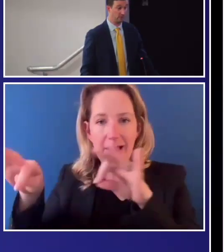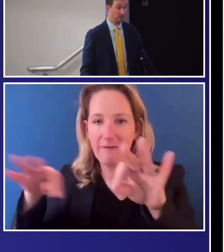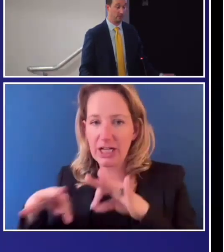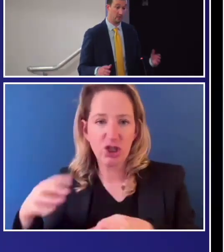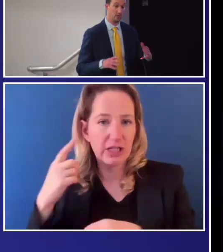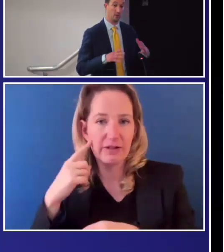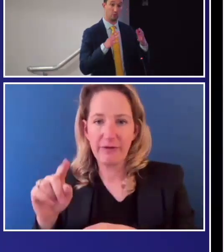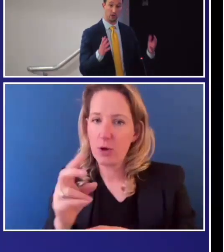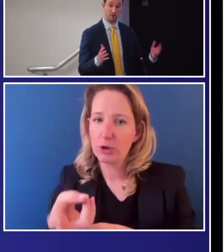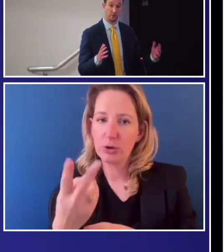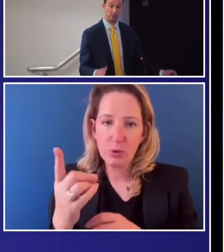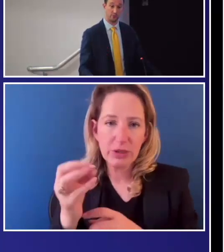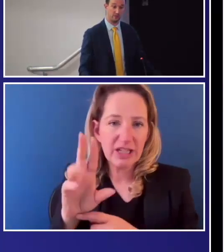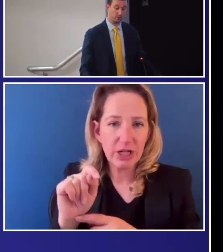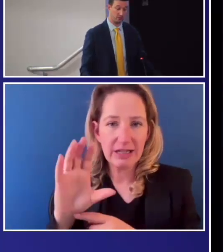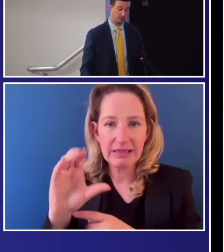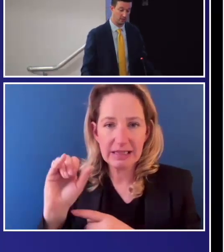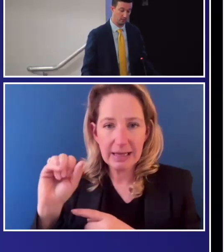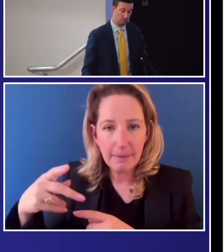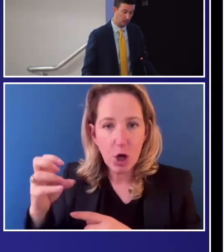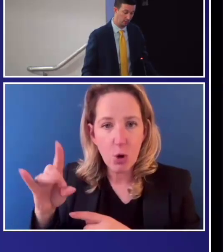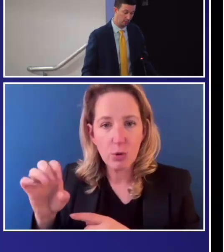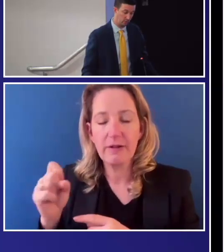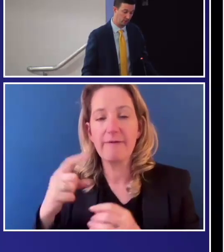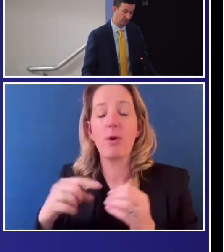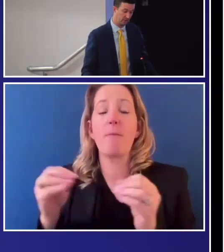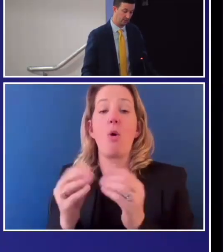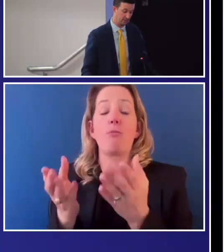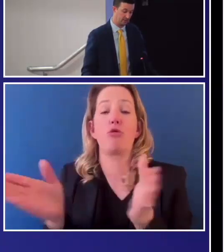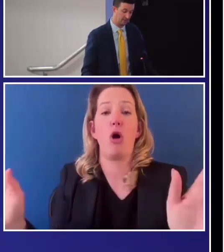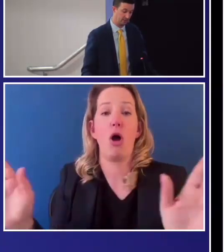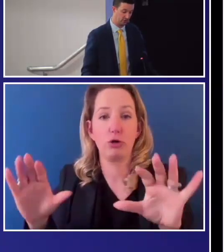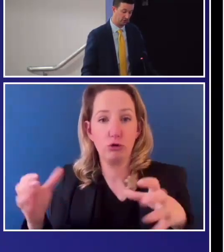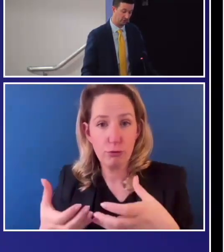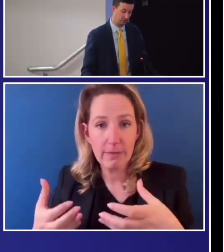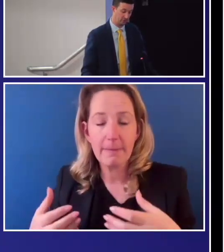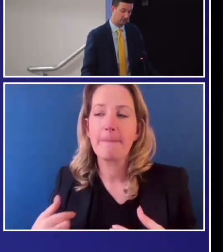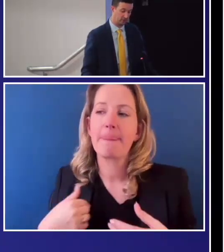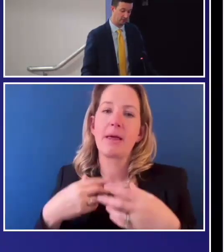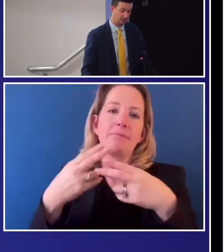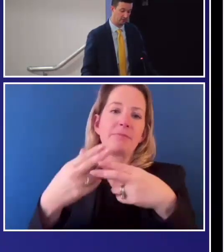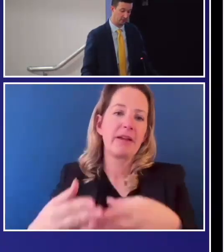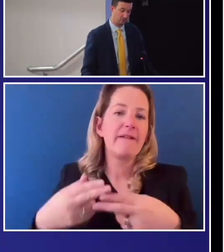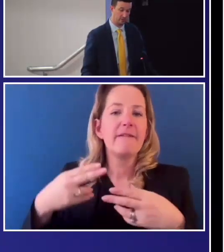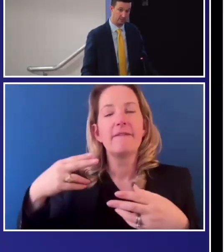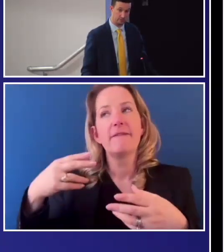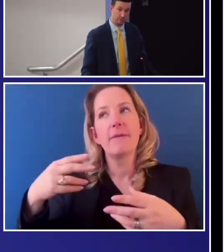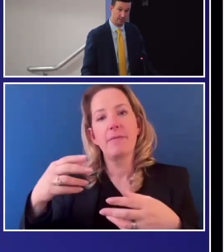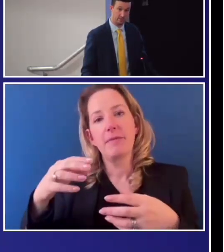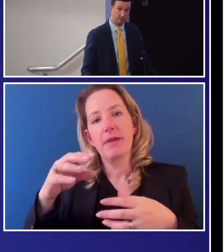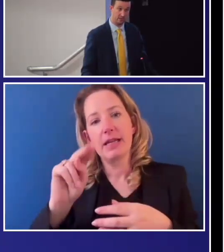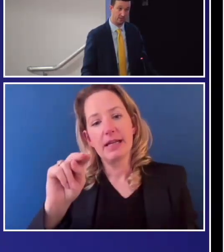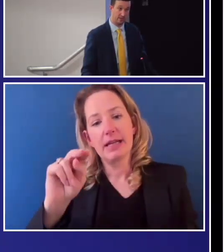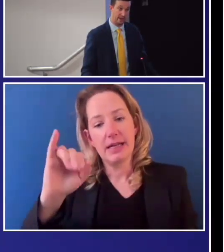even broader groups, the most common of which I think is a definition of field of study that's available in the NPSAS. It